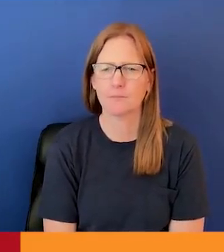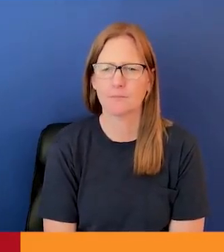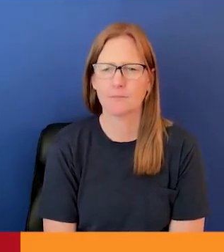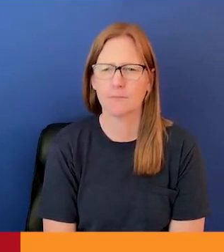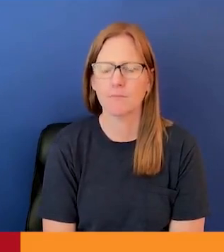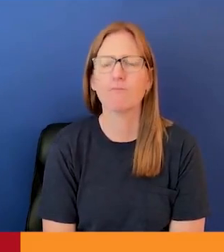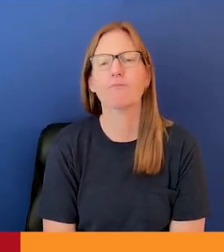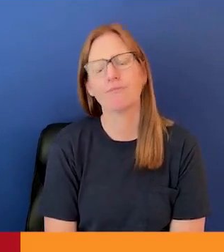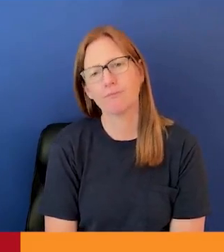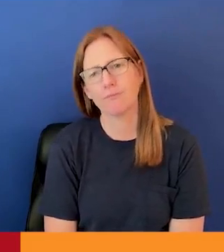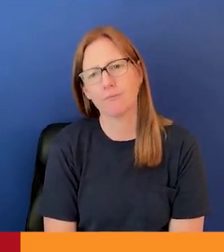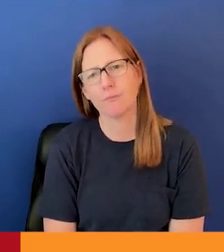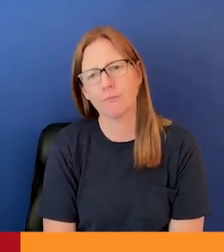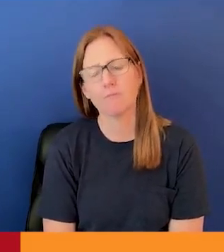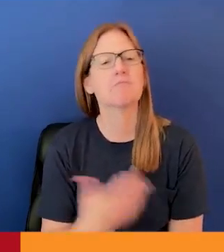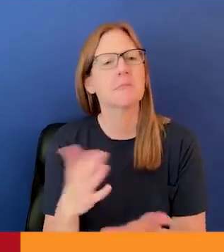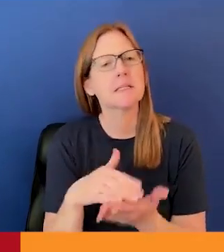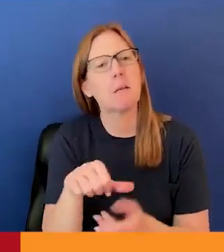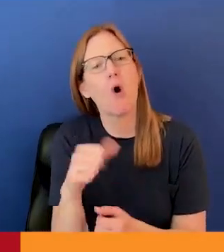In terms of other questions that we've been getting,